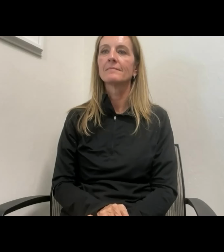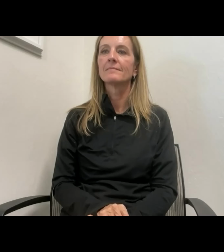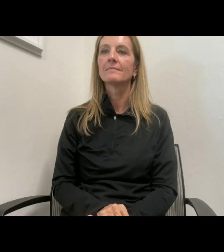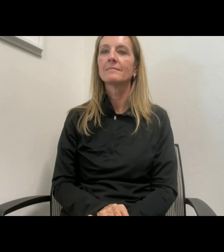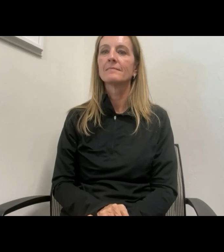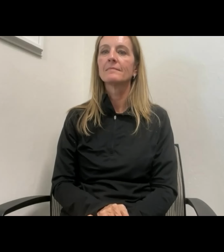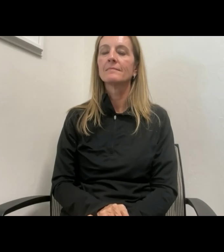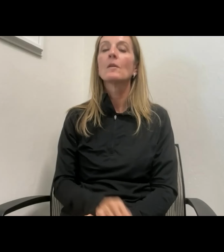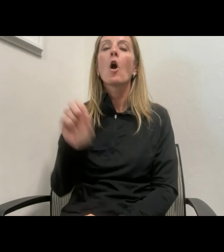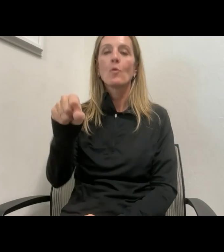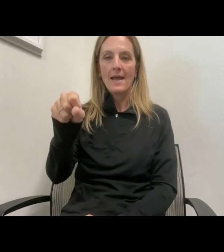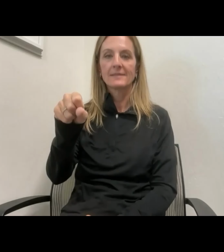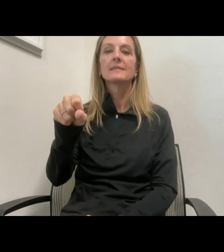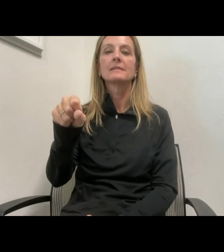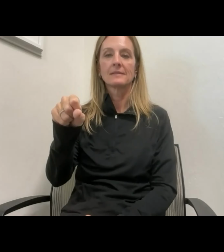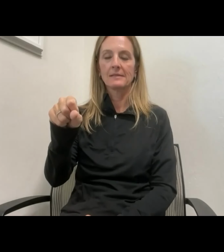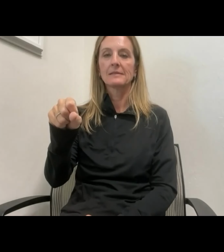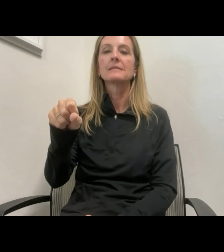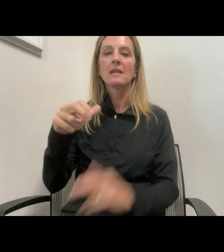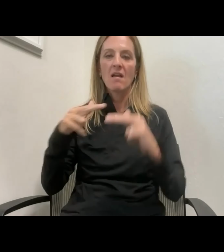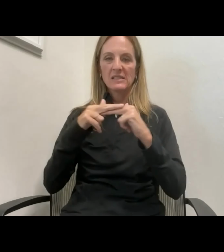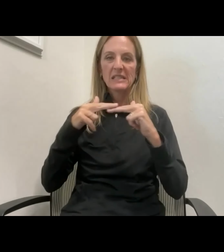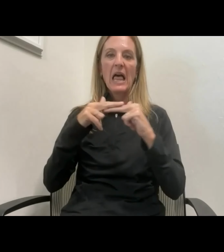Yes, the slides will be shared and will be posted up on the Facebook